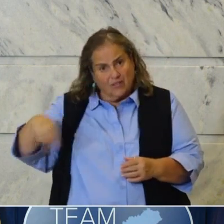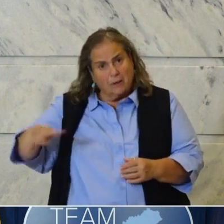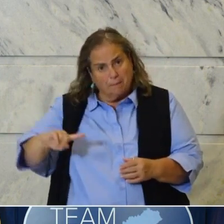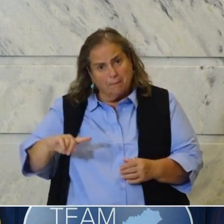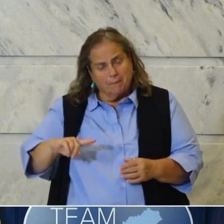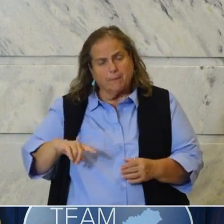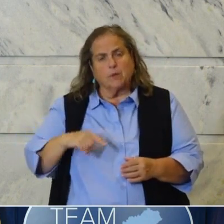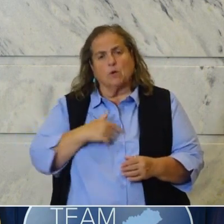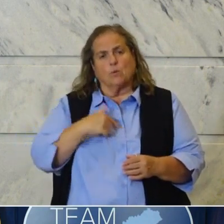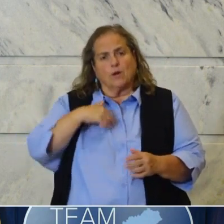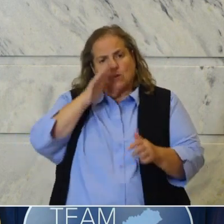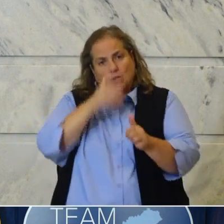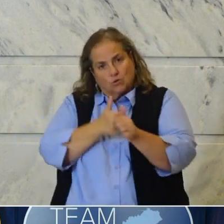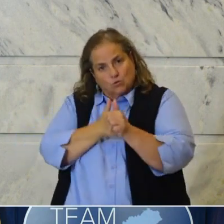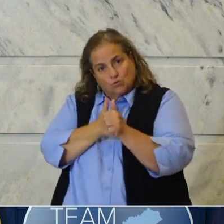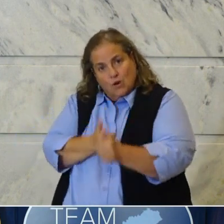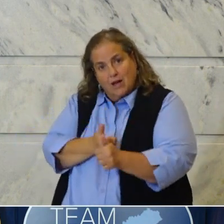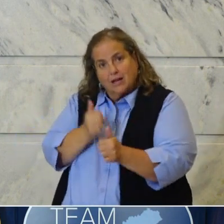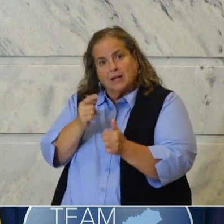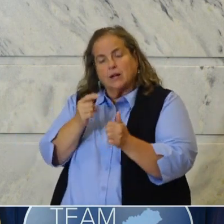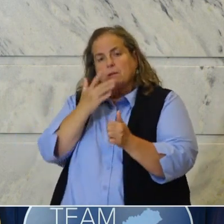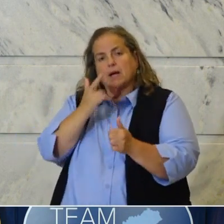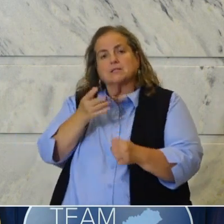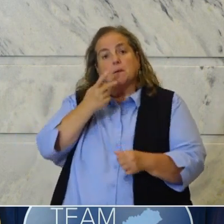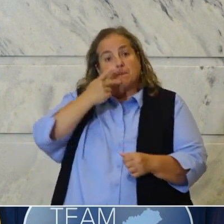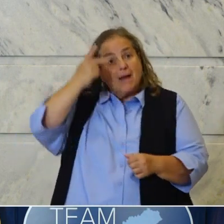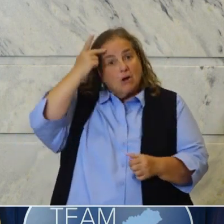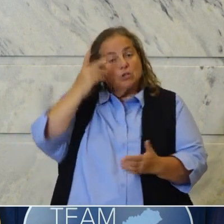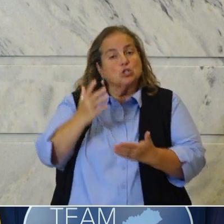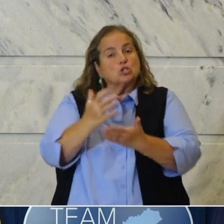We're gonna be tracking this because parents deserve to know. And there are